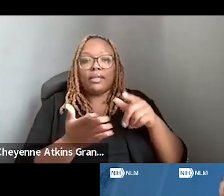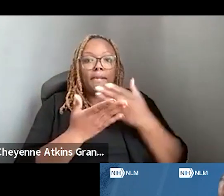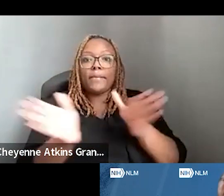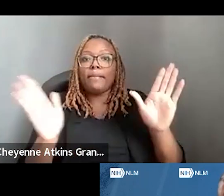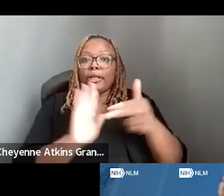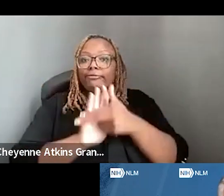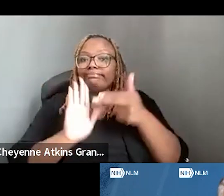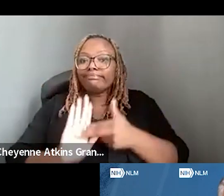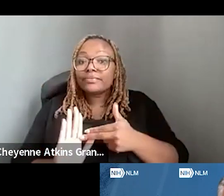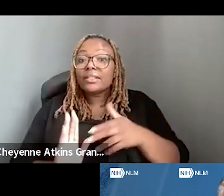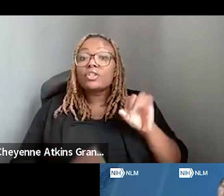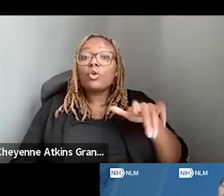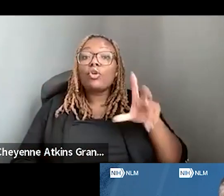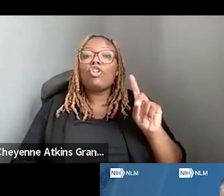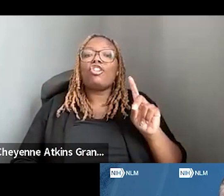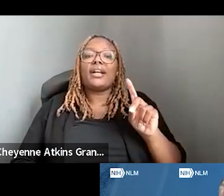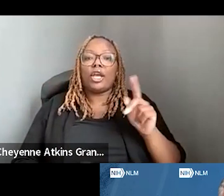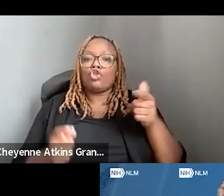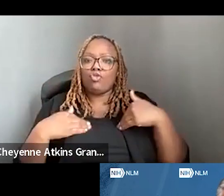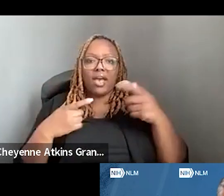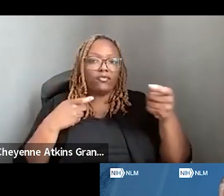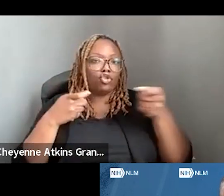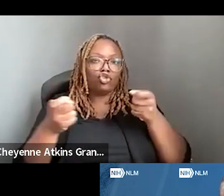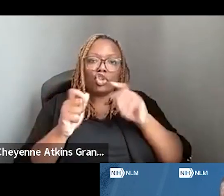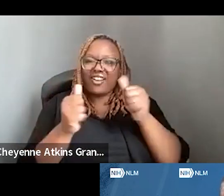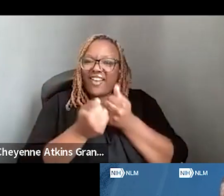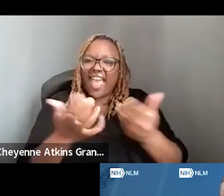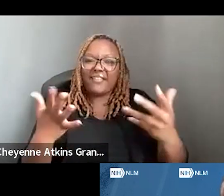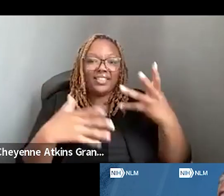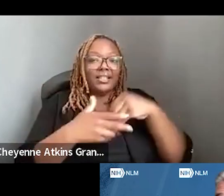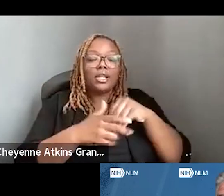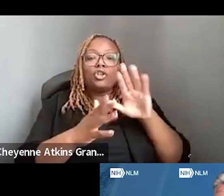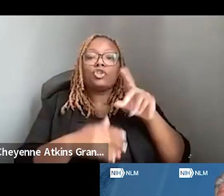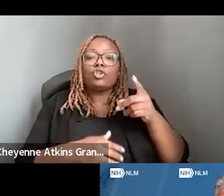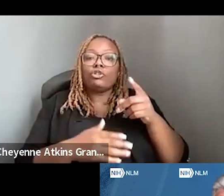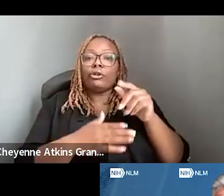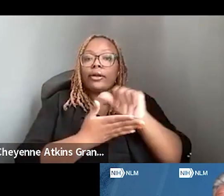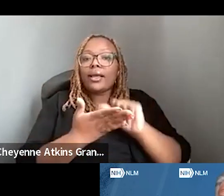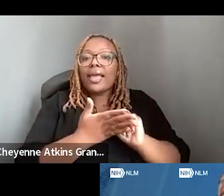So in ORCID you have a very fine control over every single item that's in your profile. You can mark some things as private.